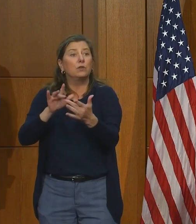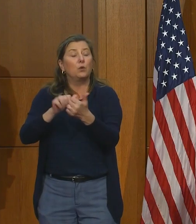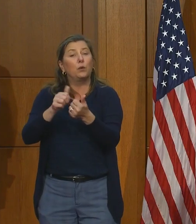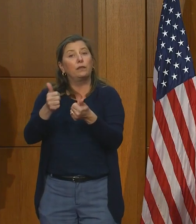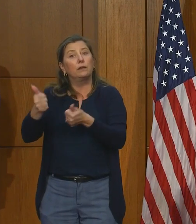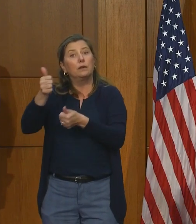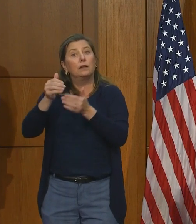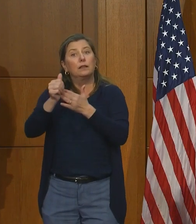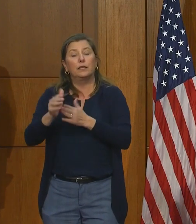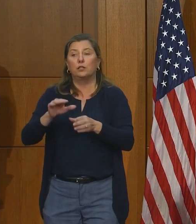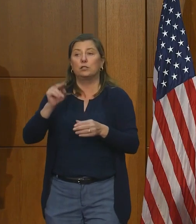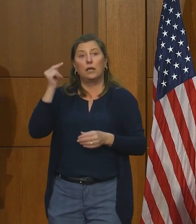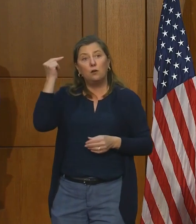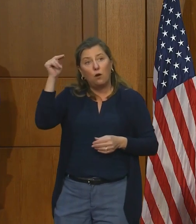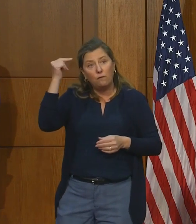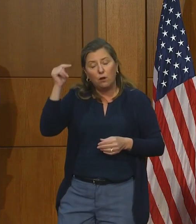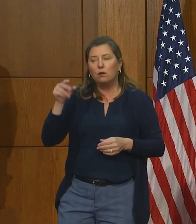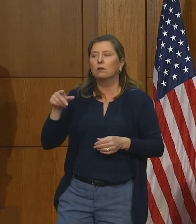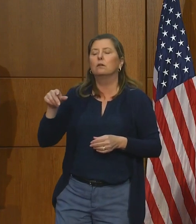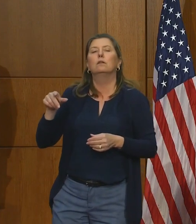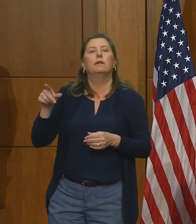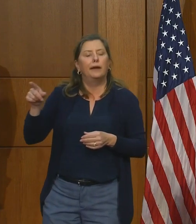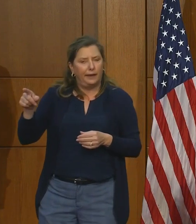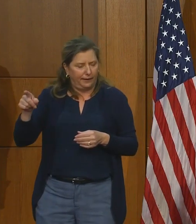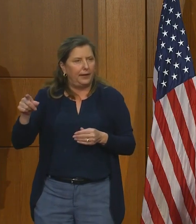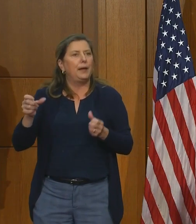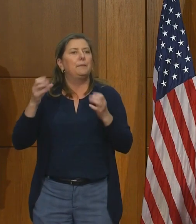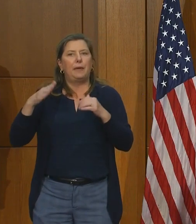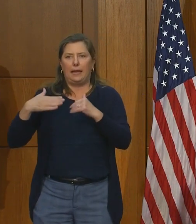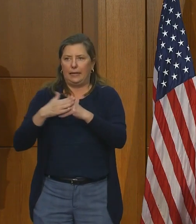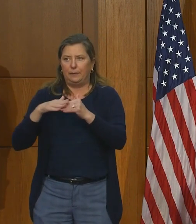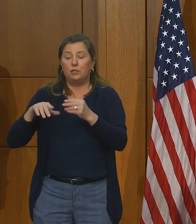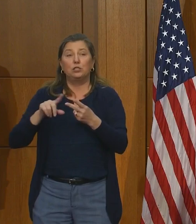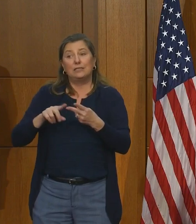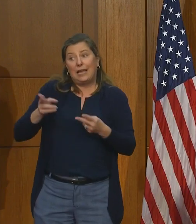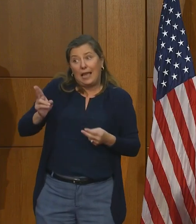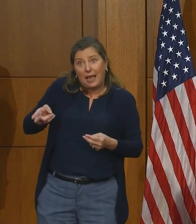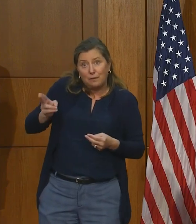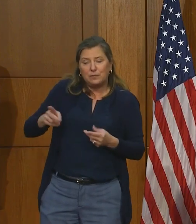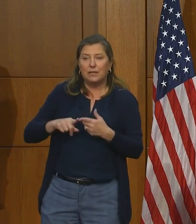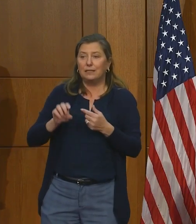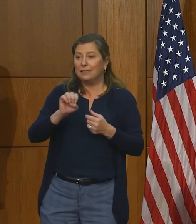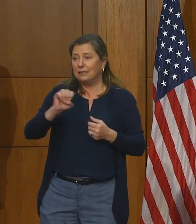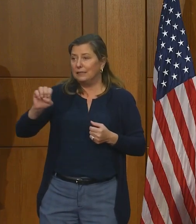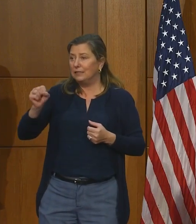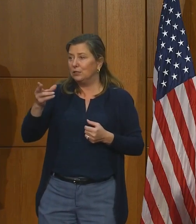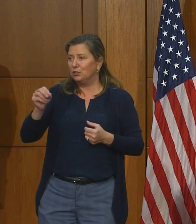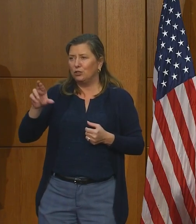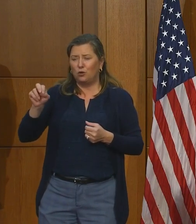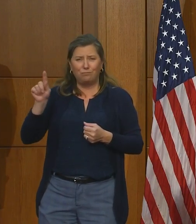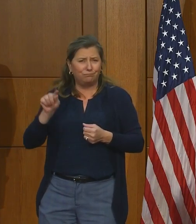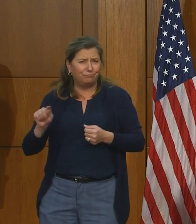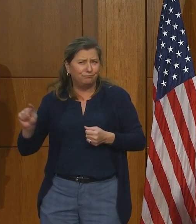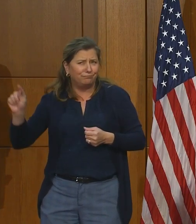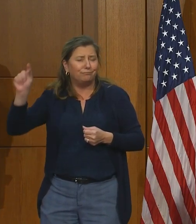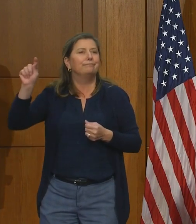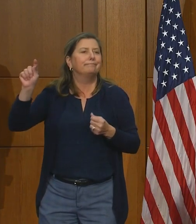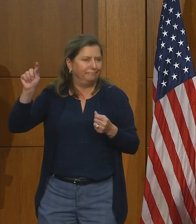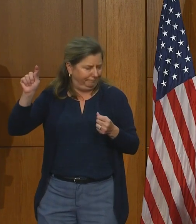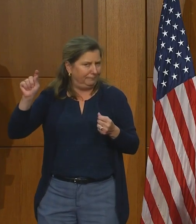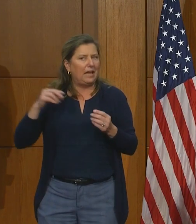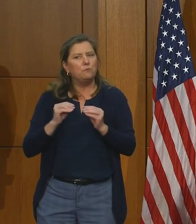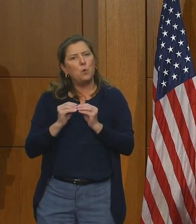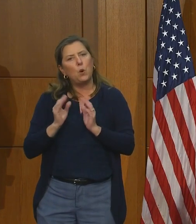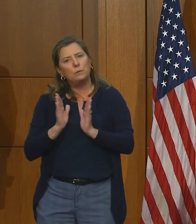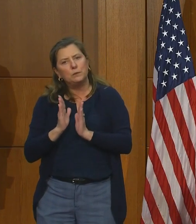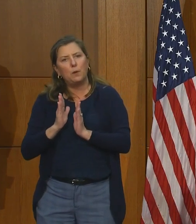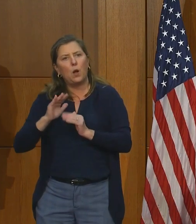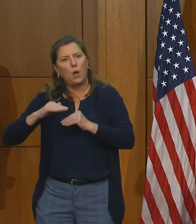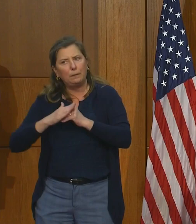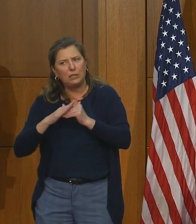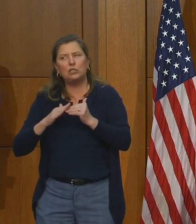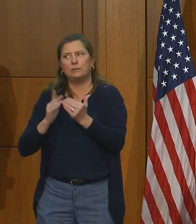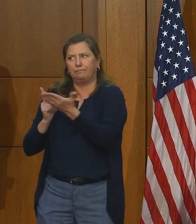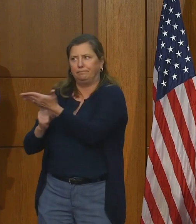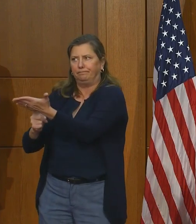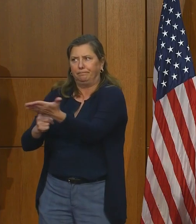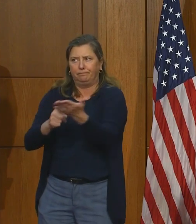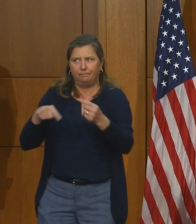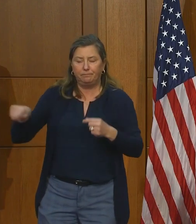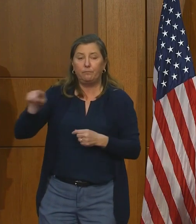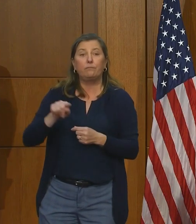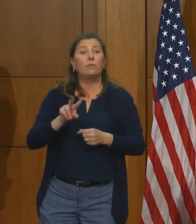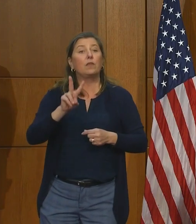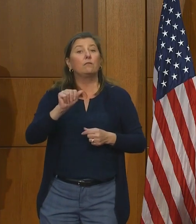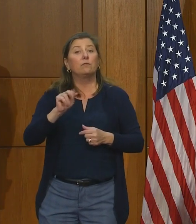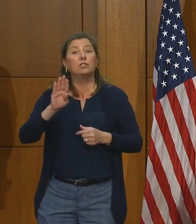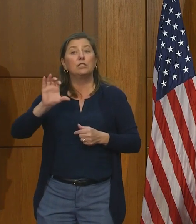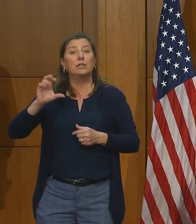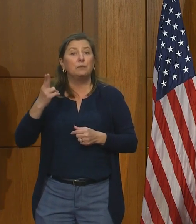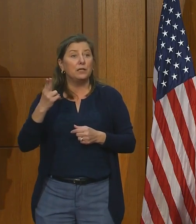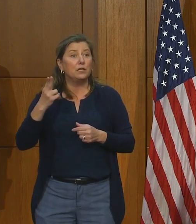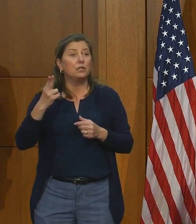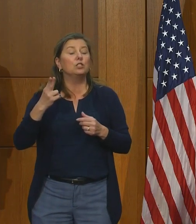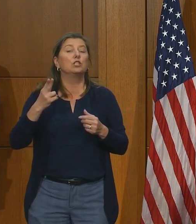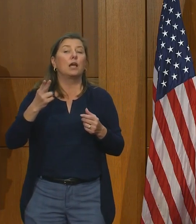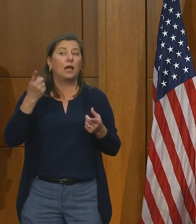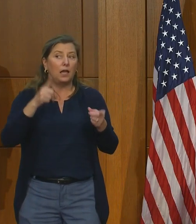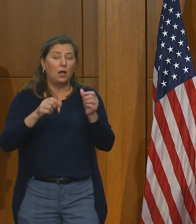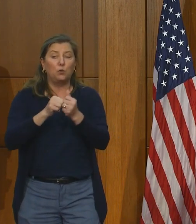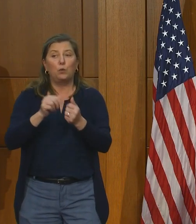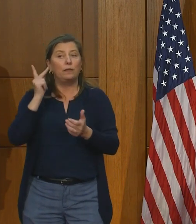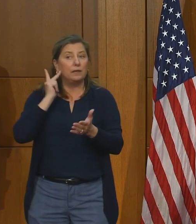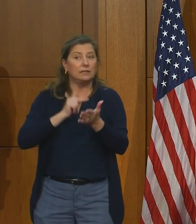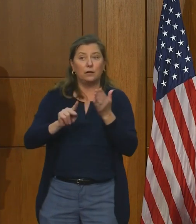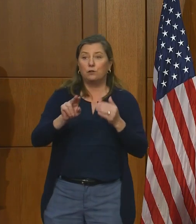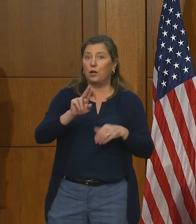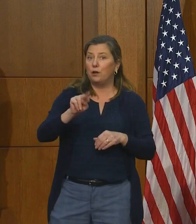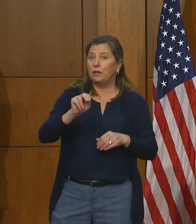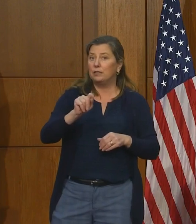CITY TO BE AND THERE LAWYERS.